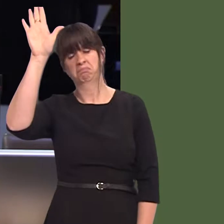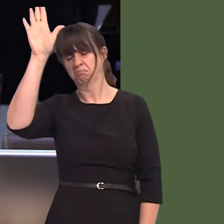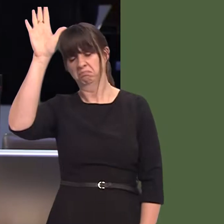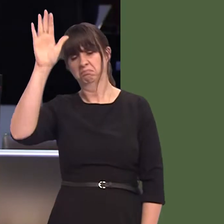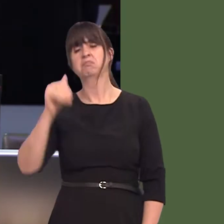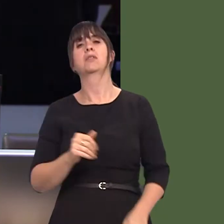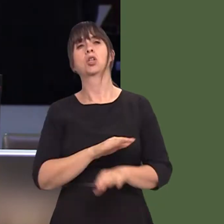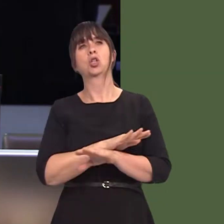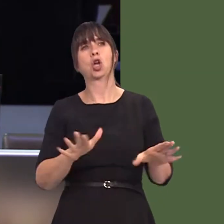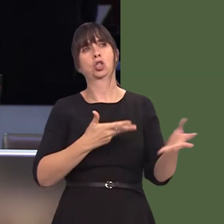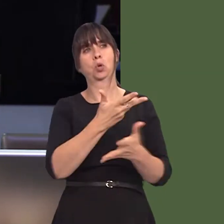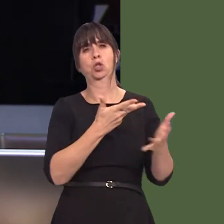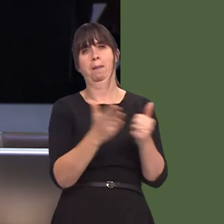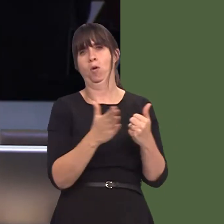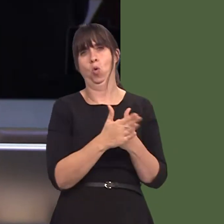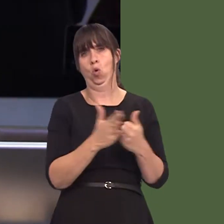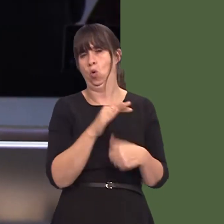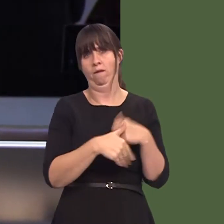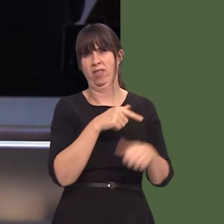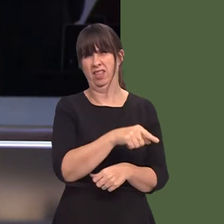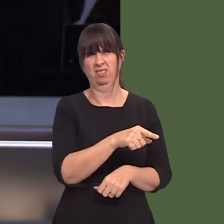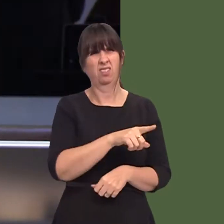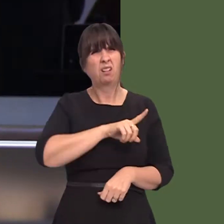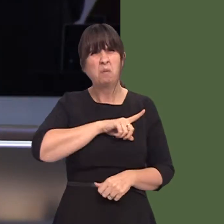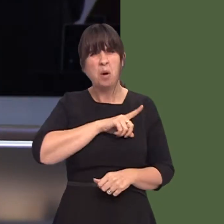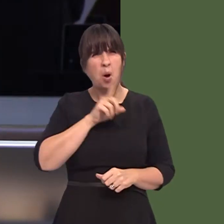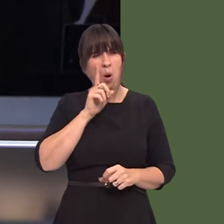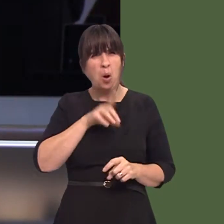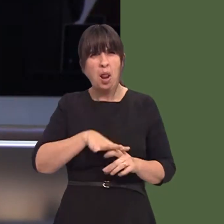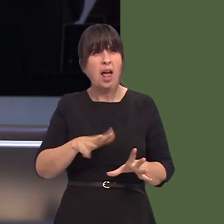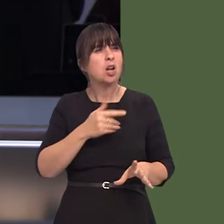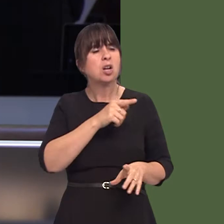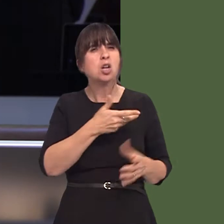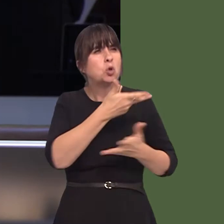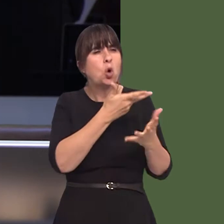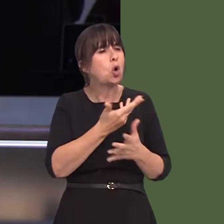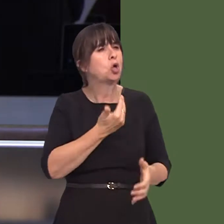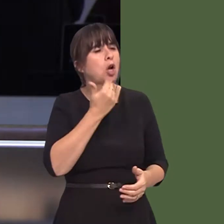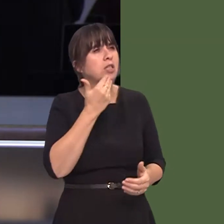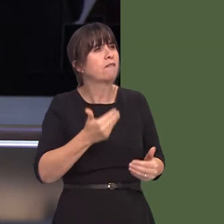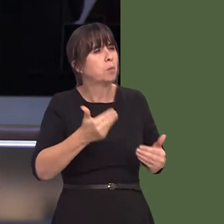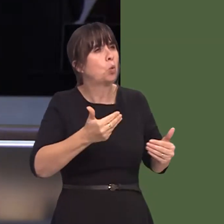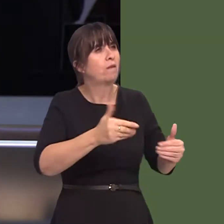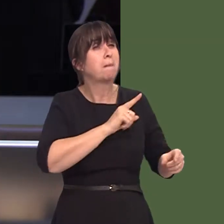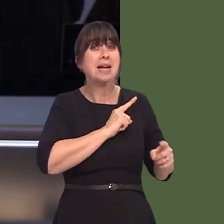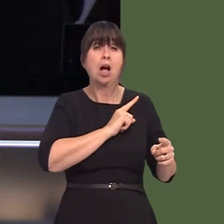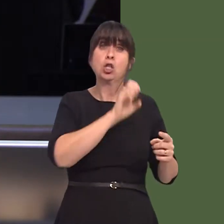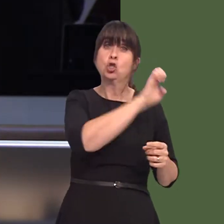negotiate further because weíve apparently not made sufficient progress in the talks, which have been blocked, actually, by the European Commission?